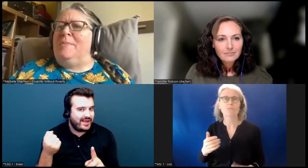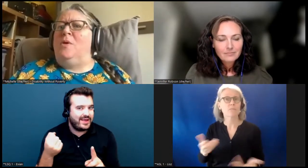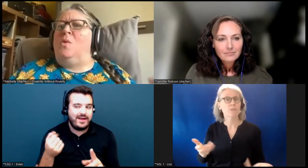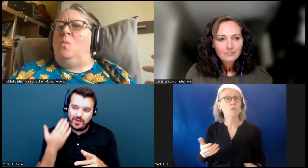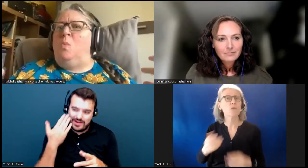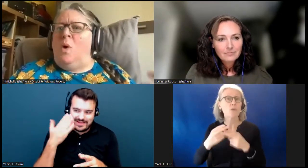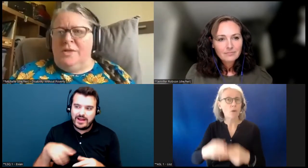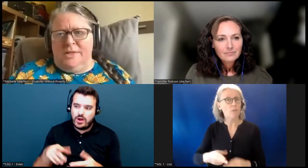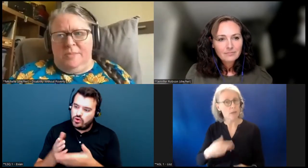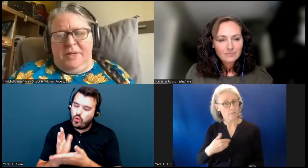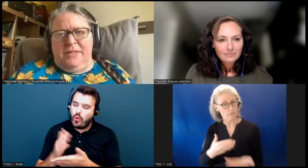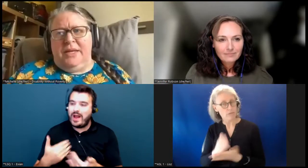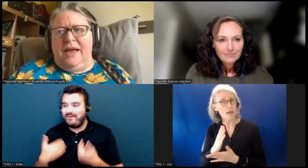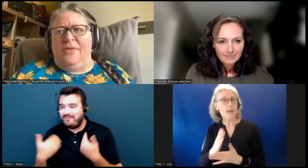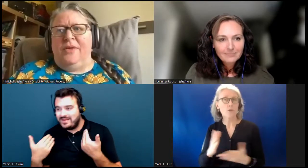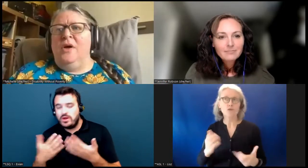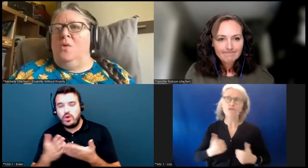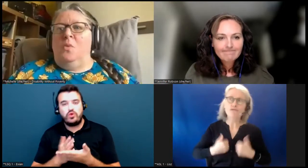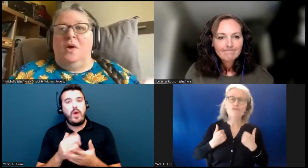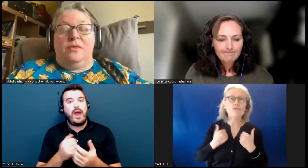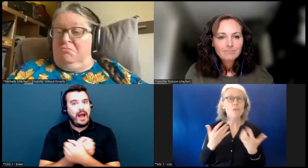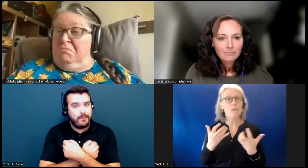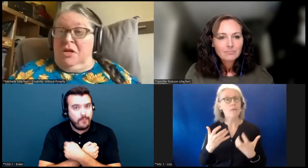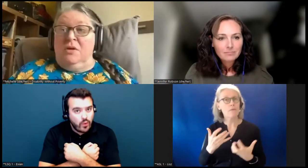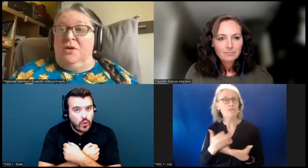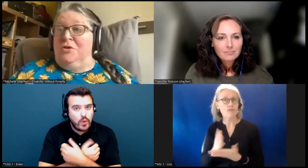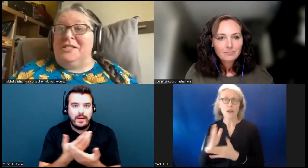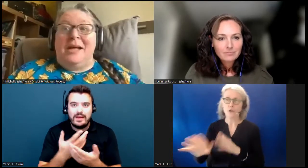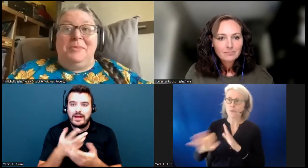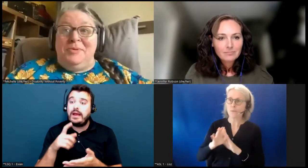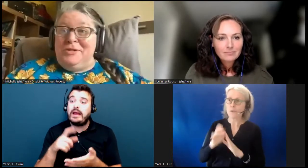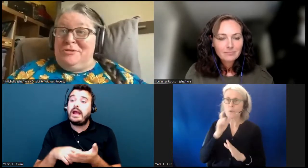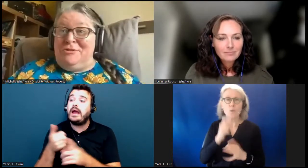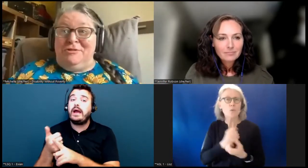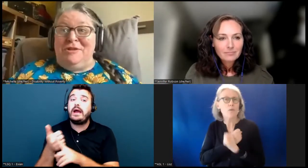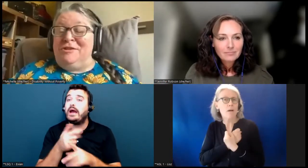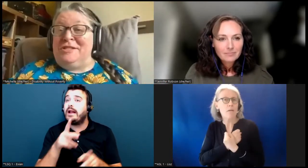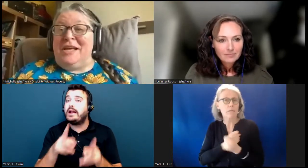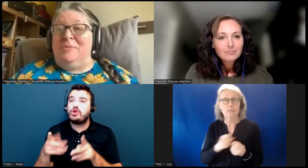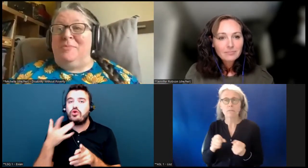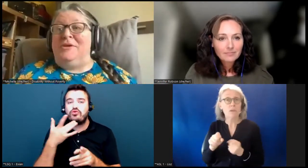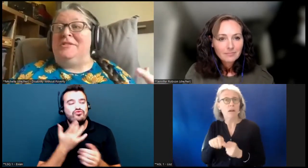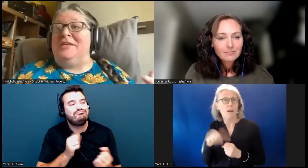PEOPLE WANT TO BE TOGETHER WITH, YOU KNOW, ANOTHER DISABLED PEOPLE OR NONDISABLED PERSON